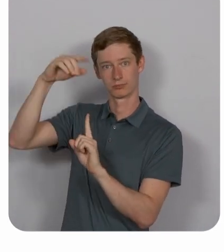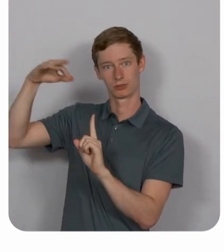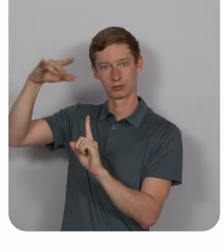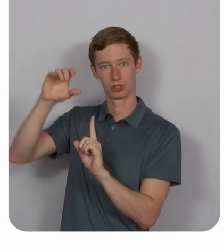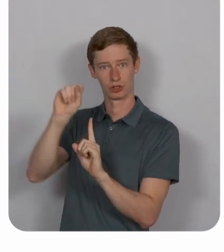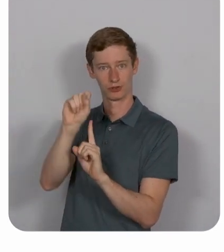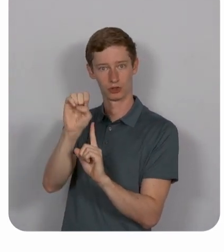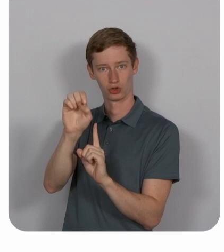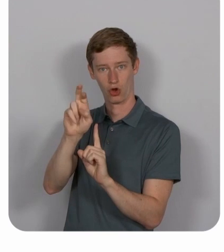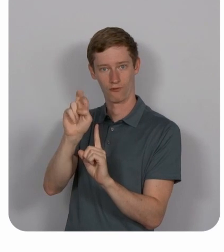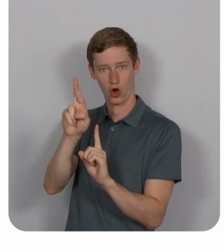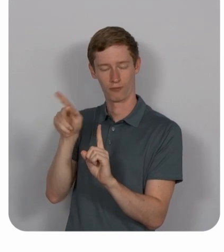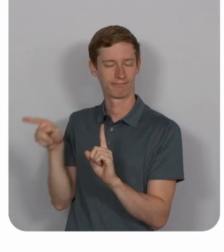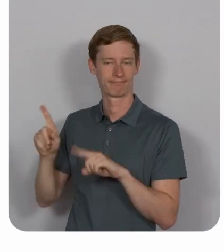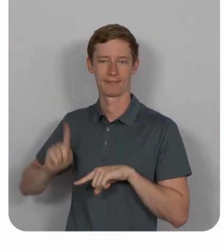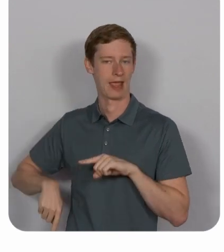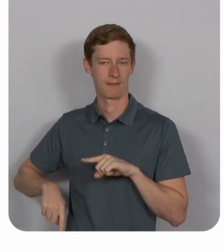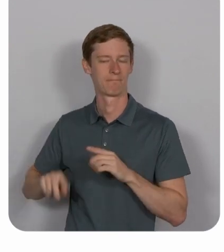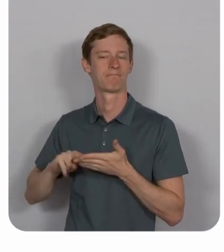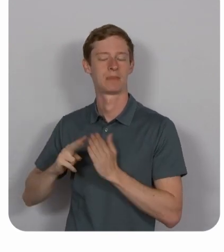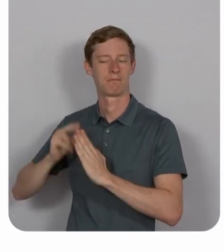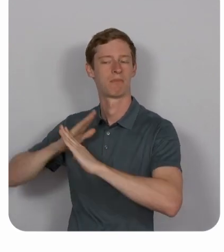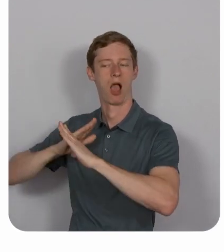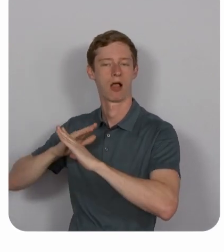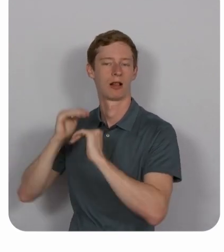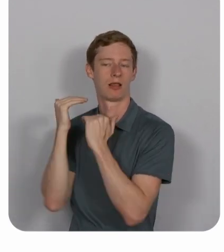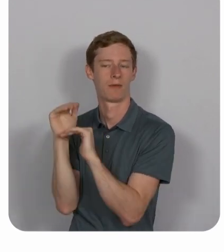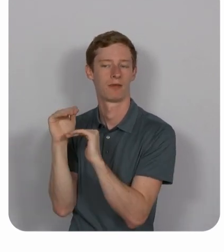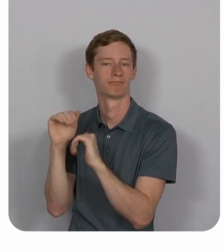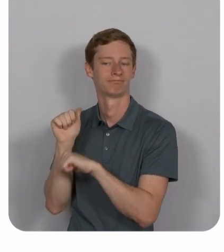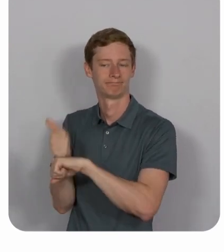To do that well and still allow Sidekick to take the actions it would need to,